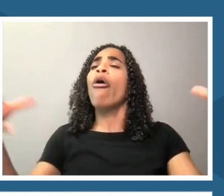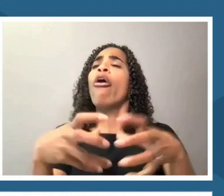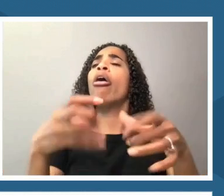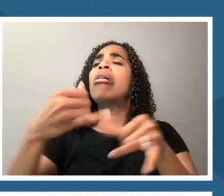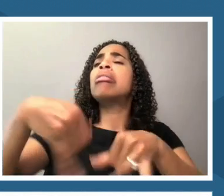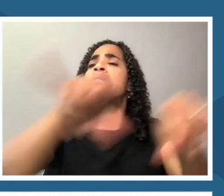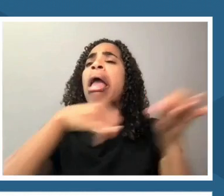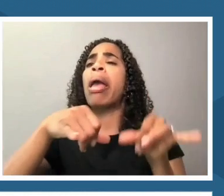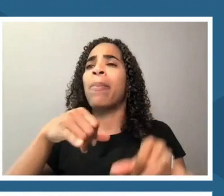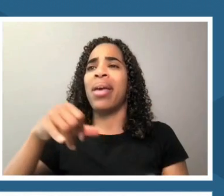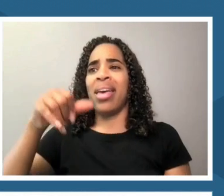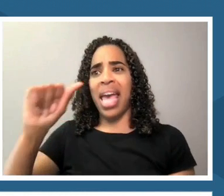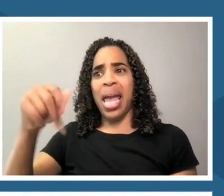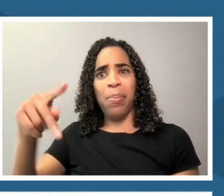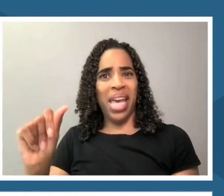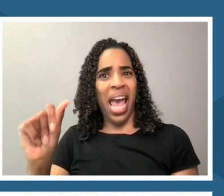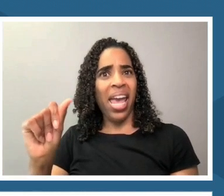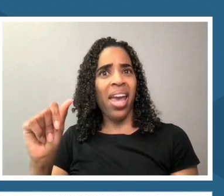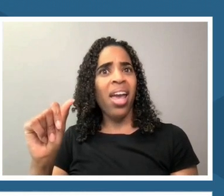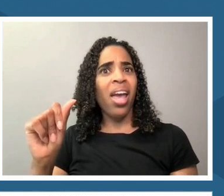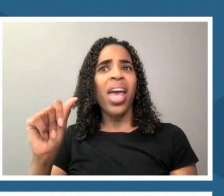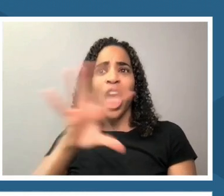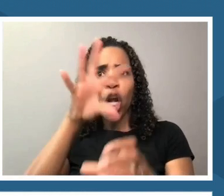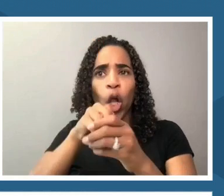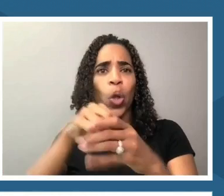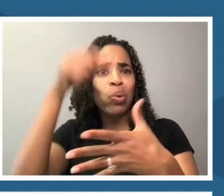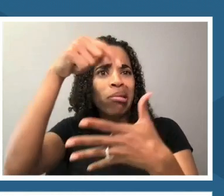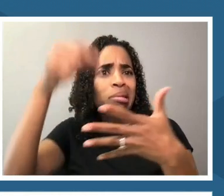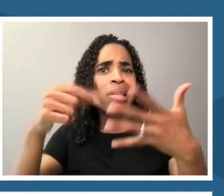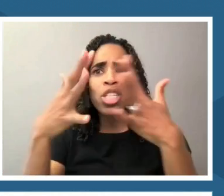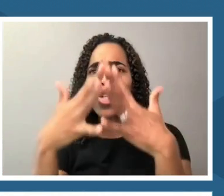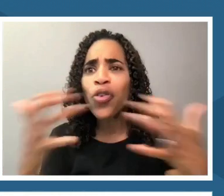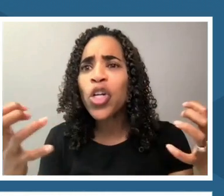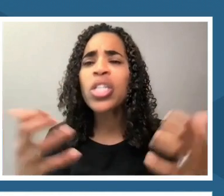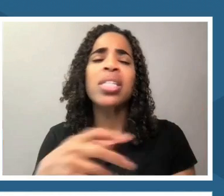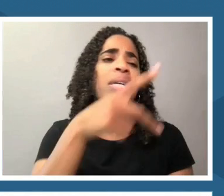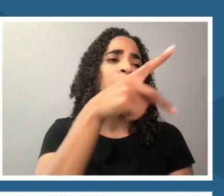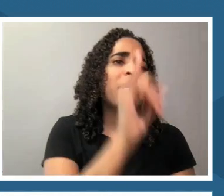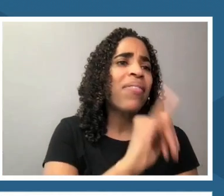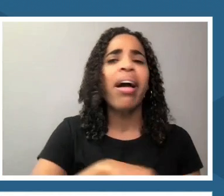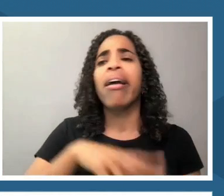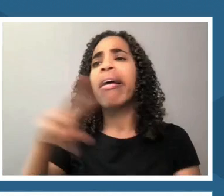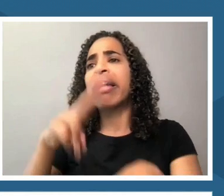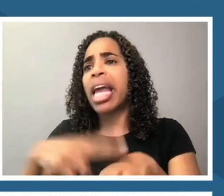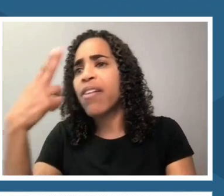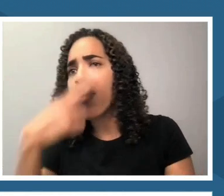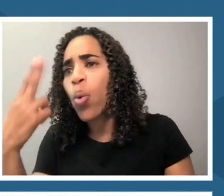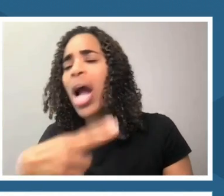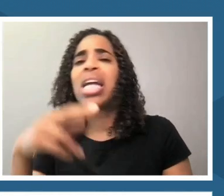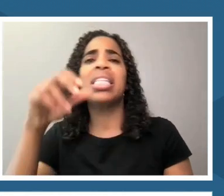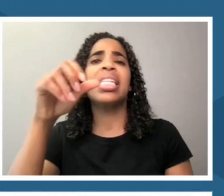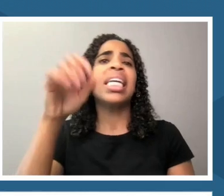incredibly rich and diverse with pacific islanders native hawaiians east asians